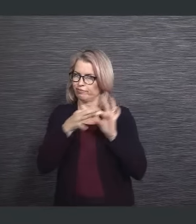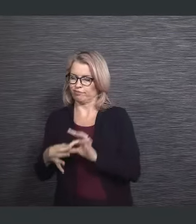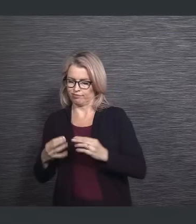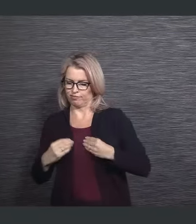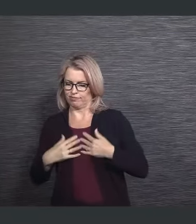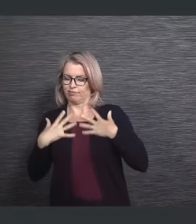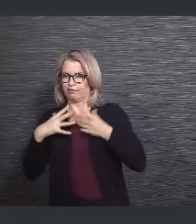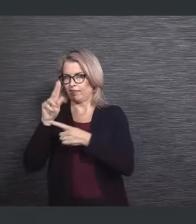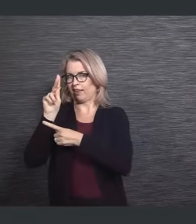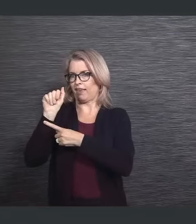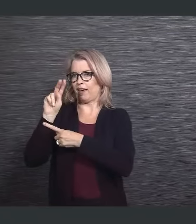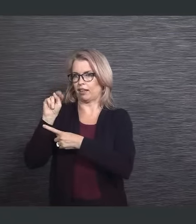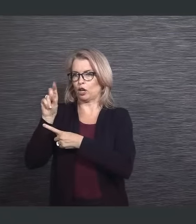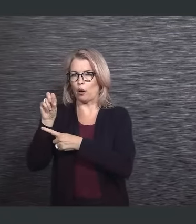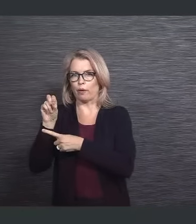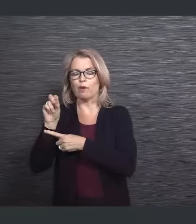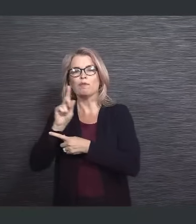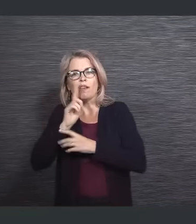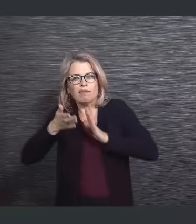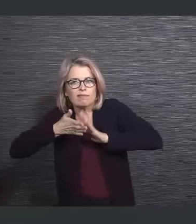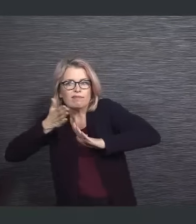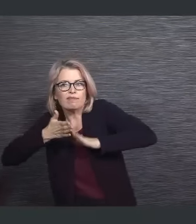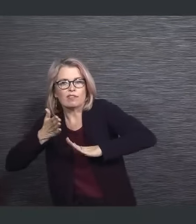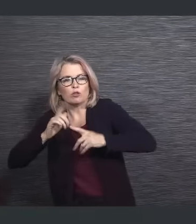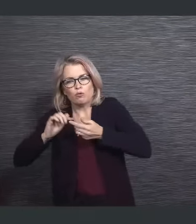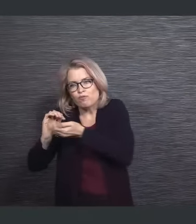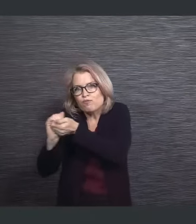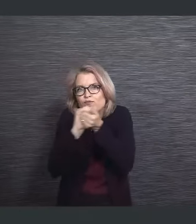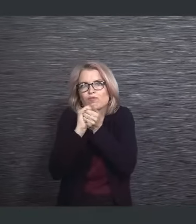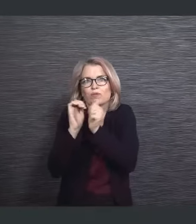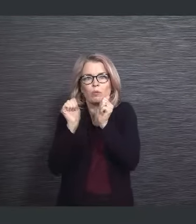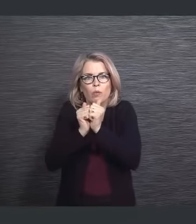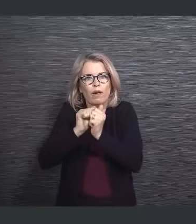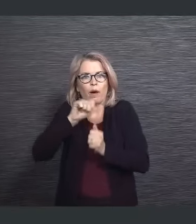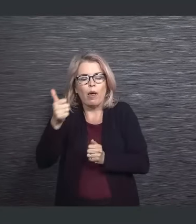drives us to collaborate with creators.